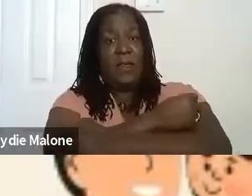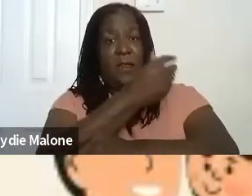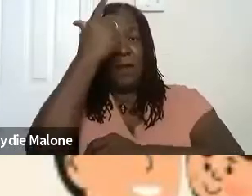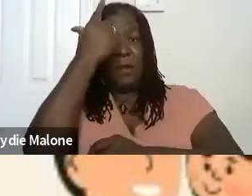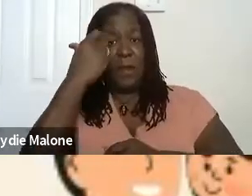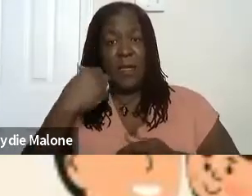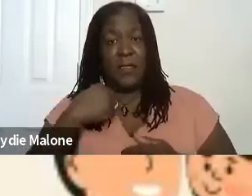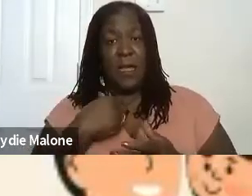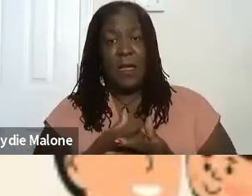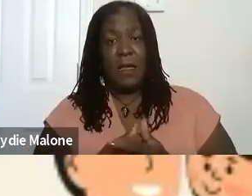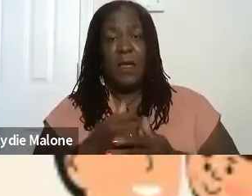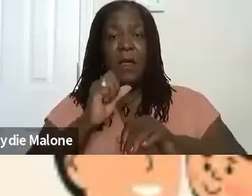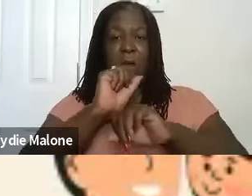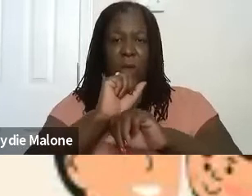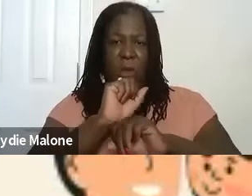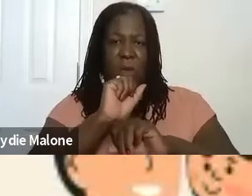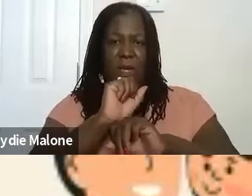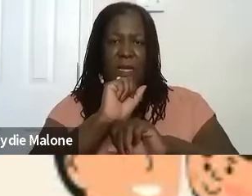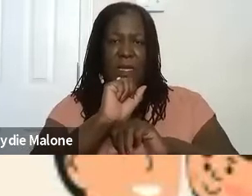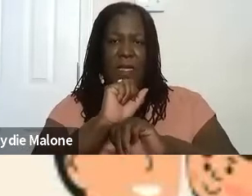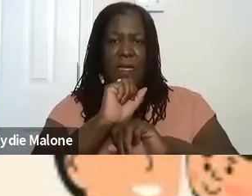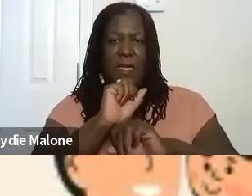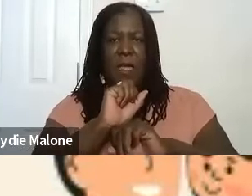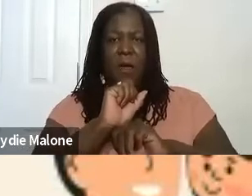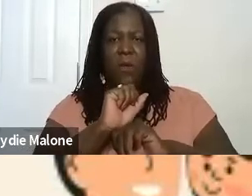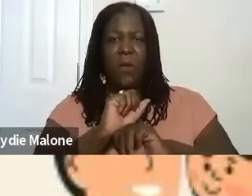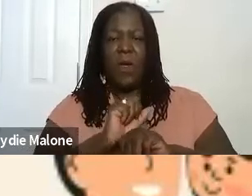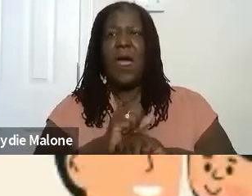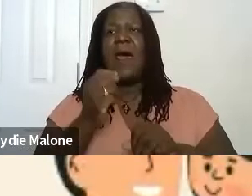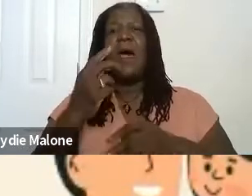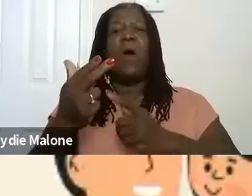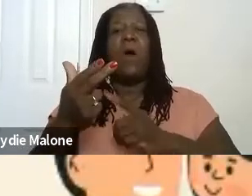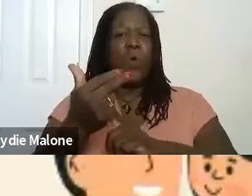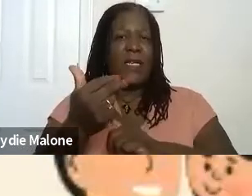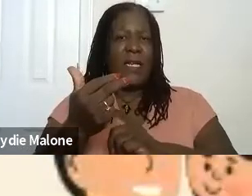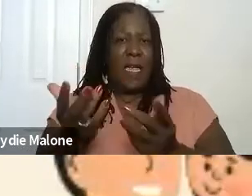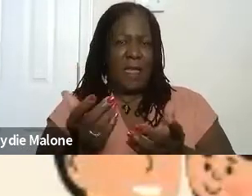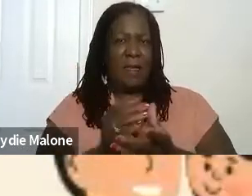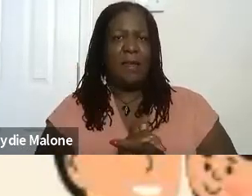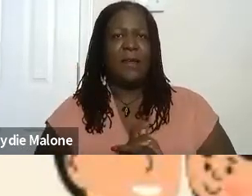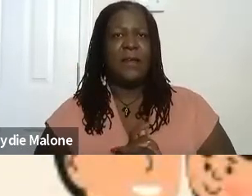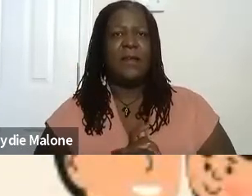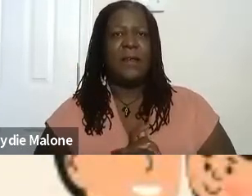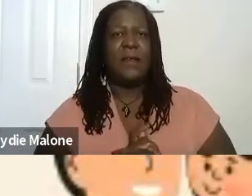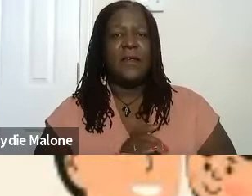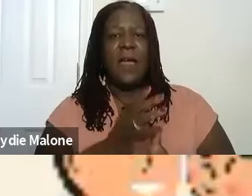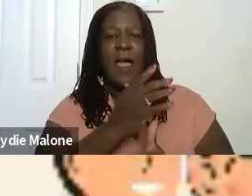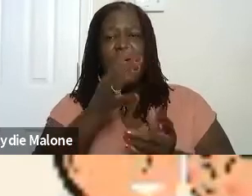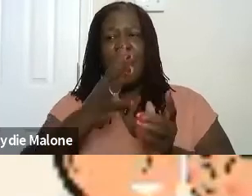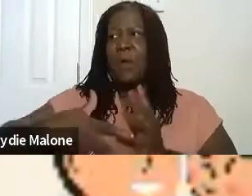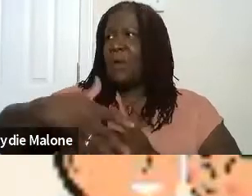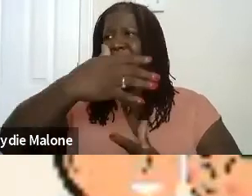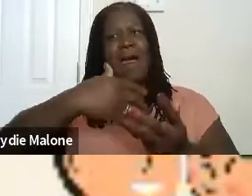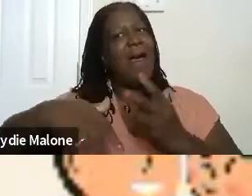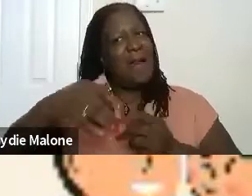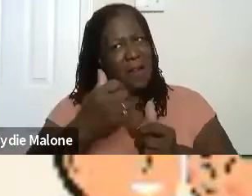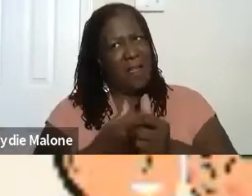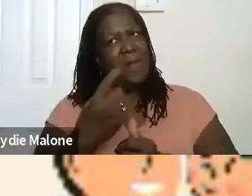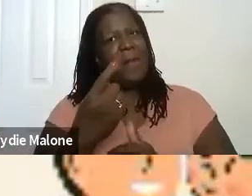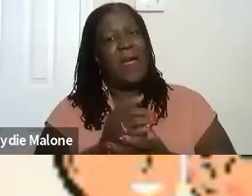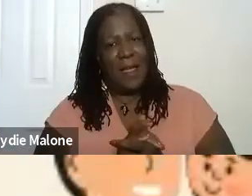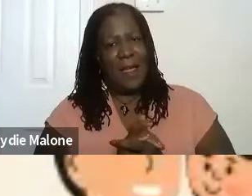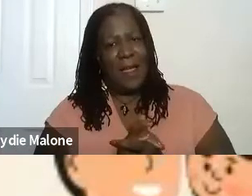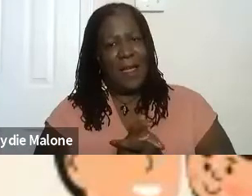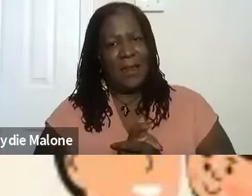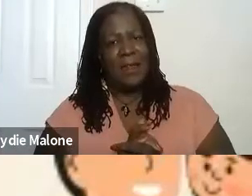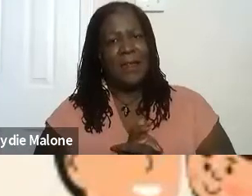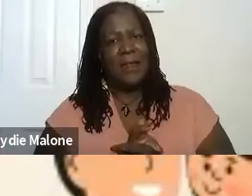at a hotel, and I'm around everybody. PAM: It was a constant discussion here at